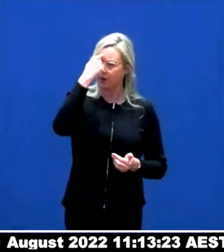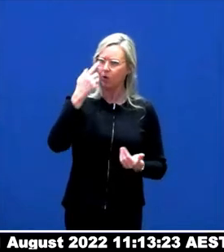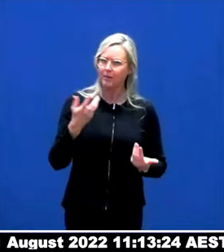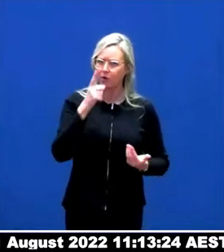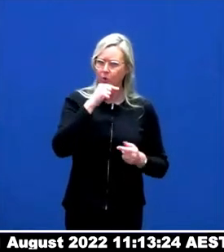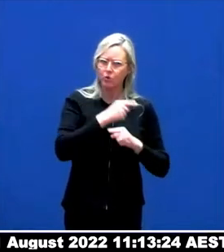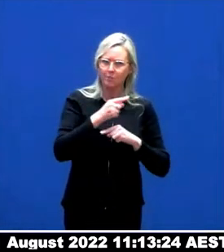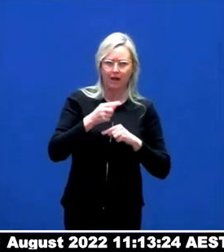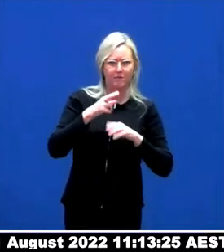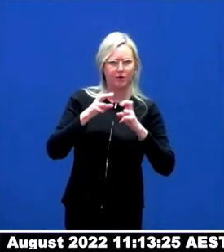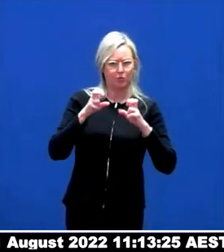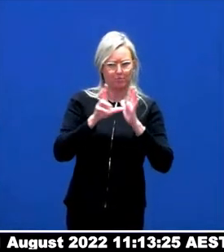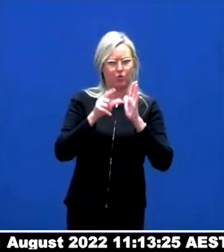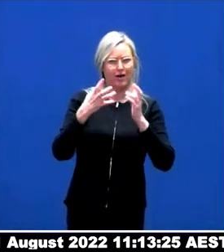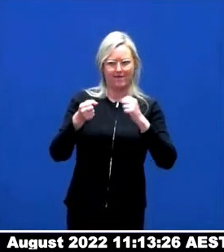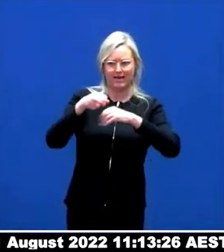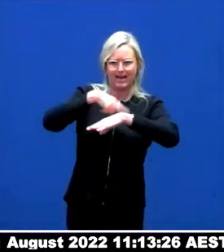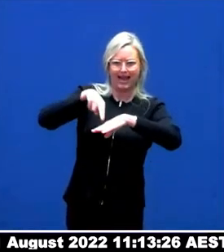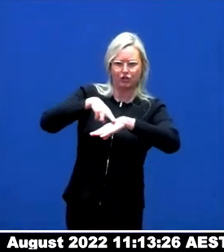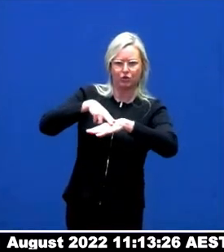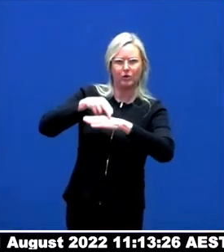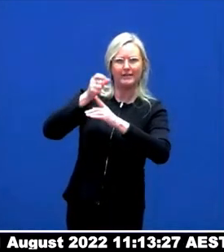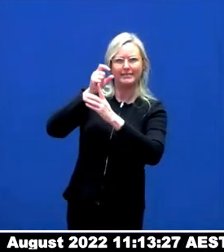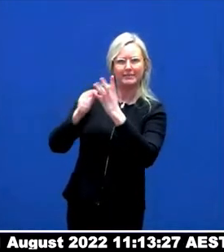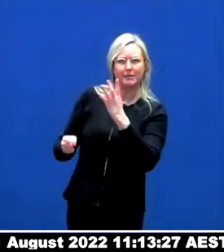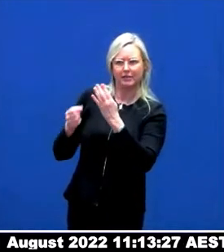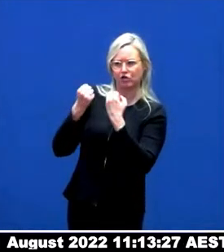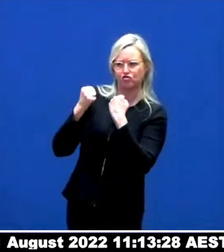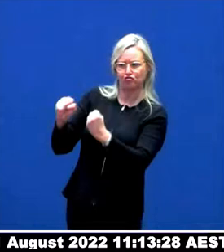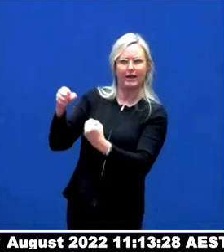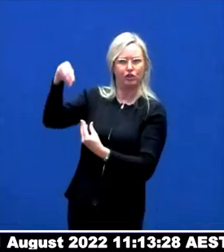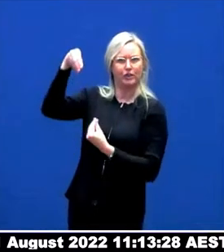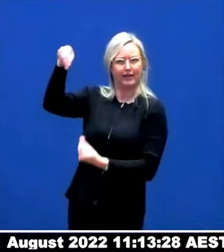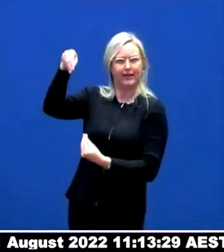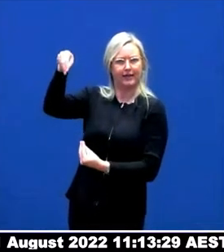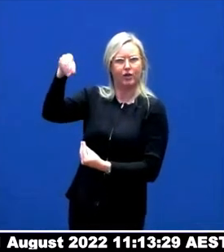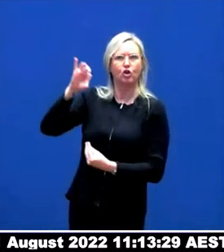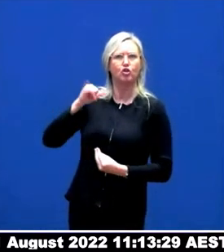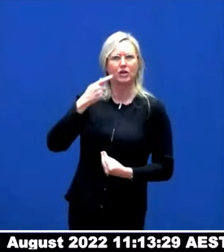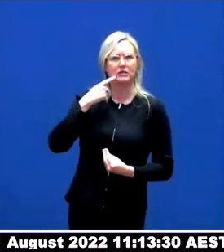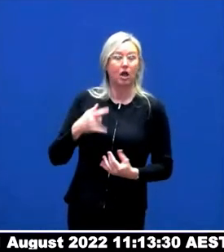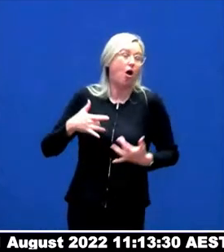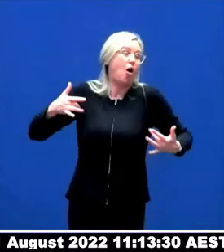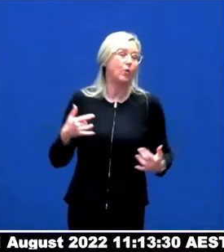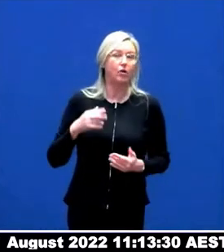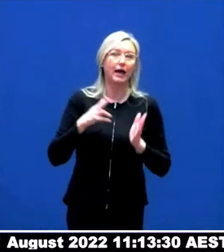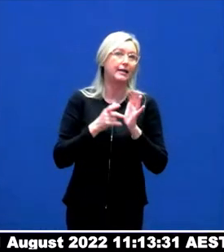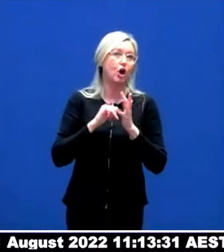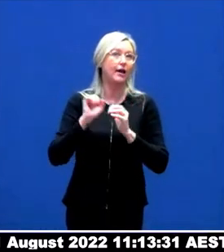Disability Strategy addressing this issue, not just the - say it's the NDIA's problem. But, anyway, you say it's the NDIA that needs to -